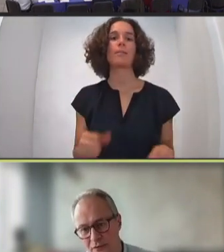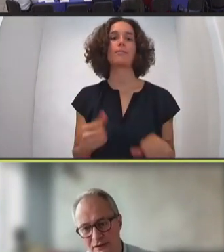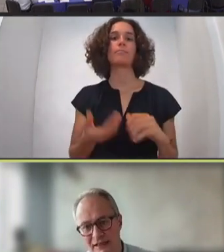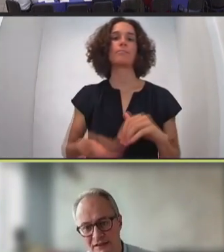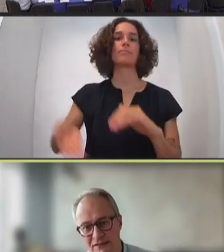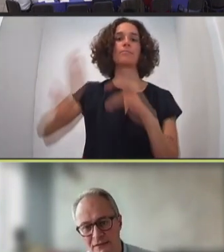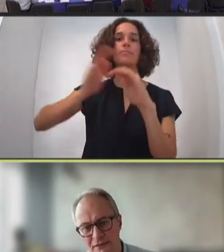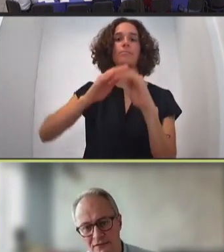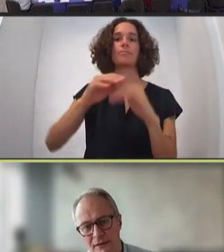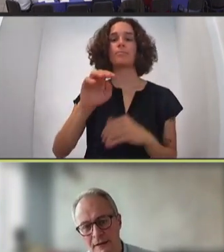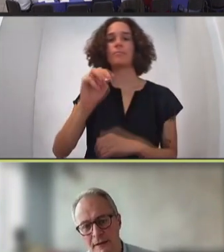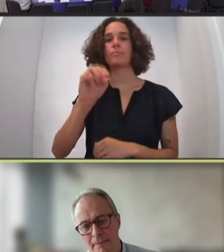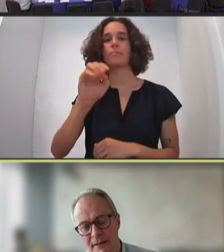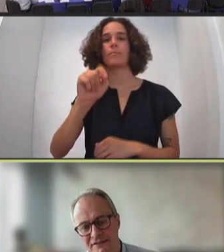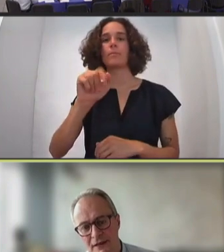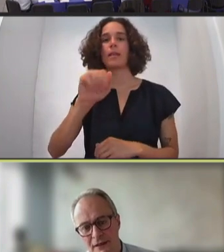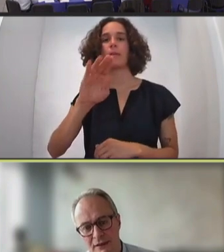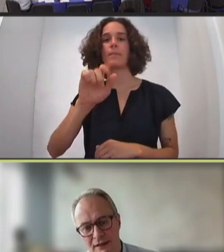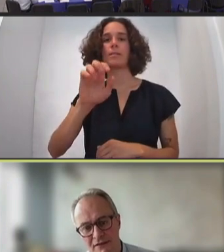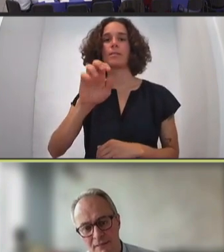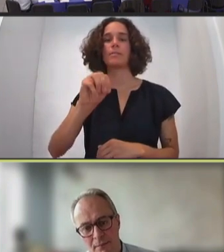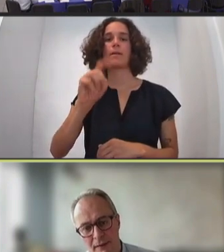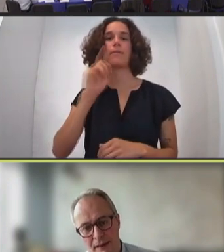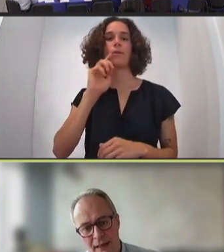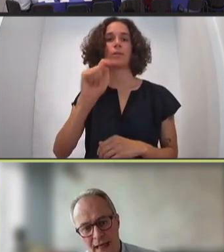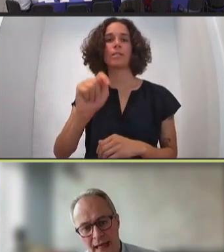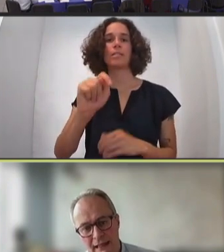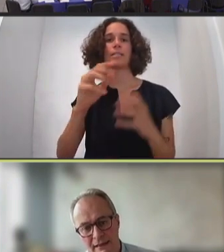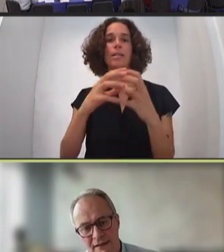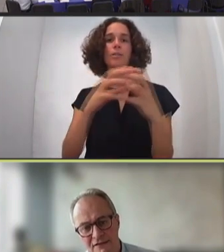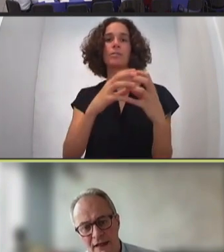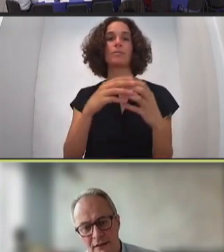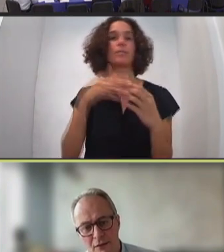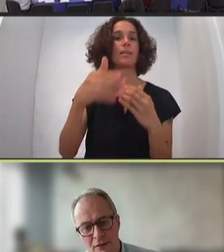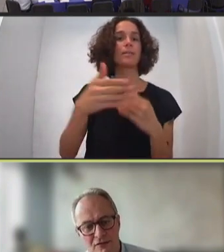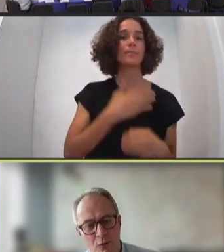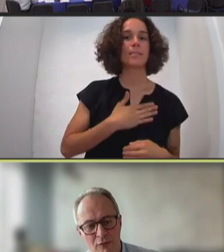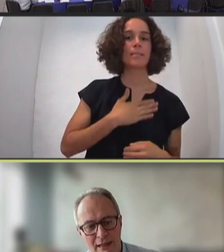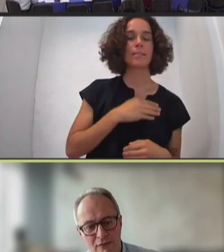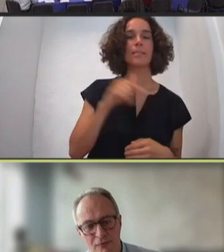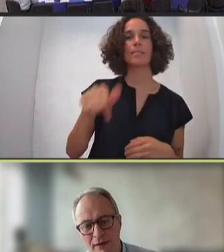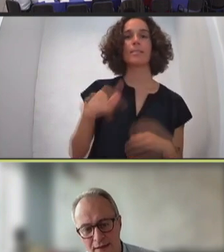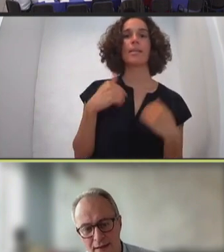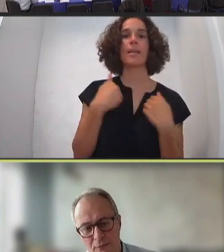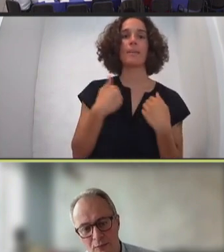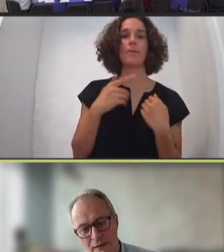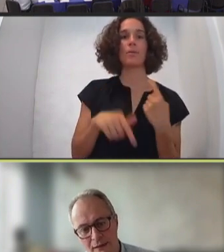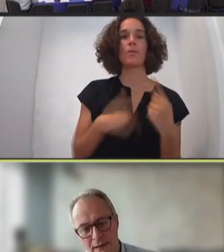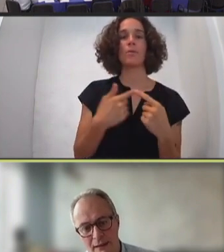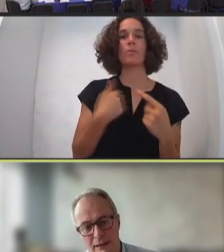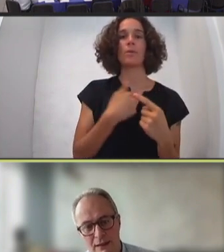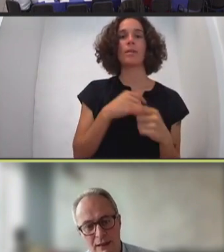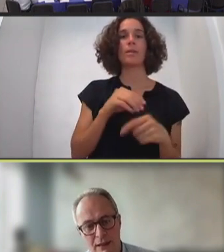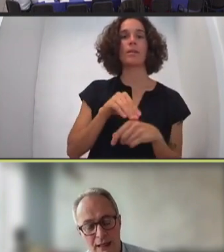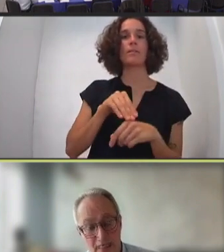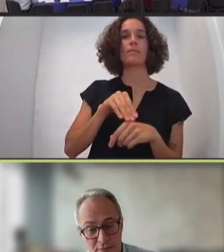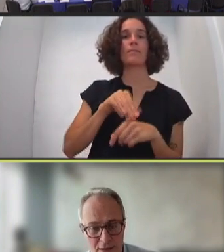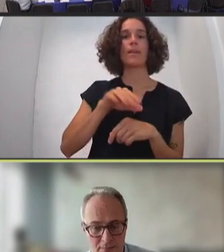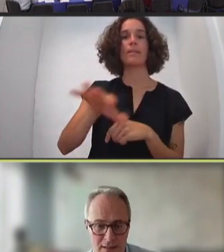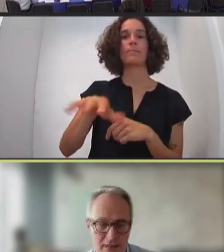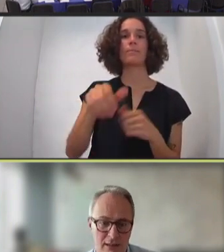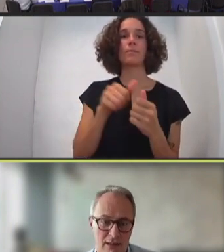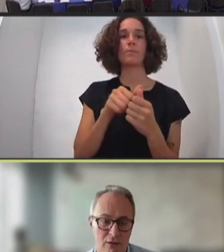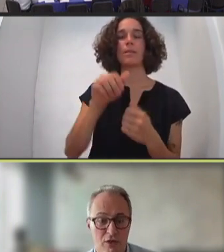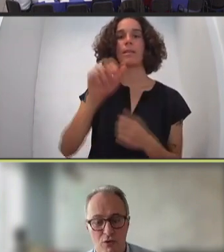of the T cells. Next slide, please. And in these animals, when we infect them with Mtb, we could